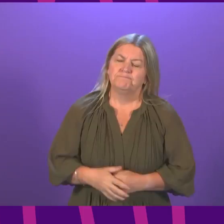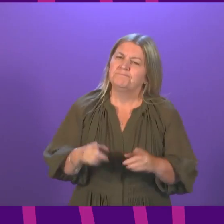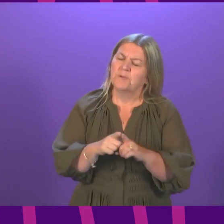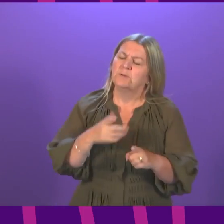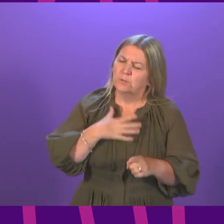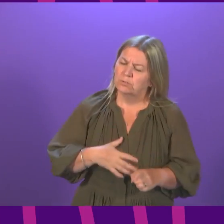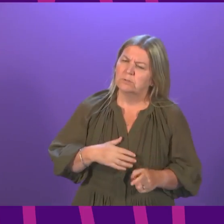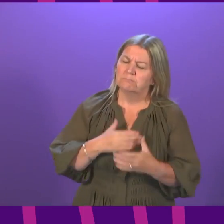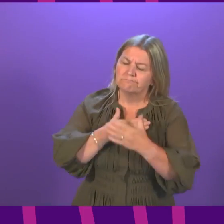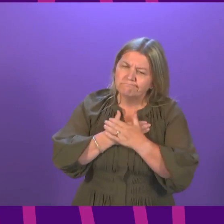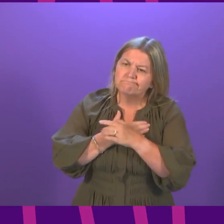their lives.